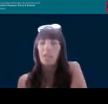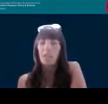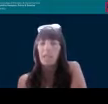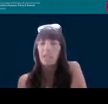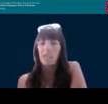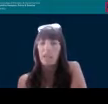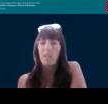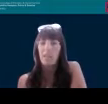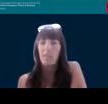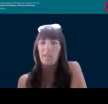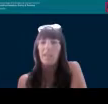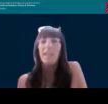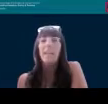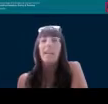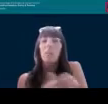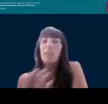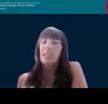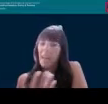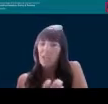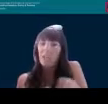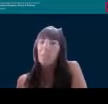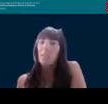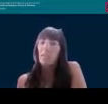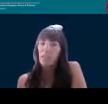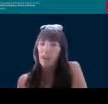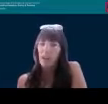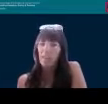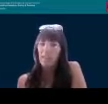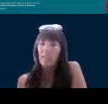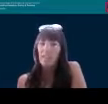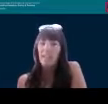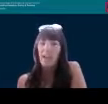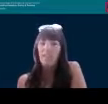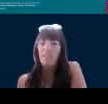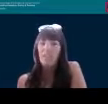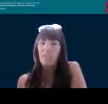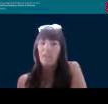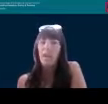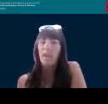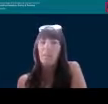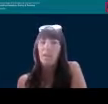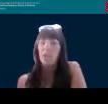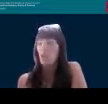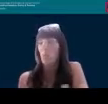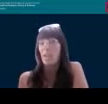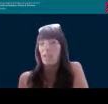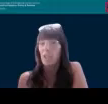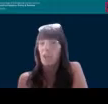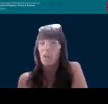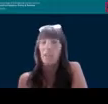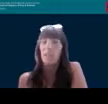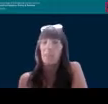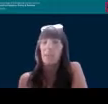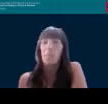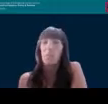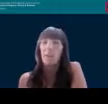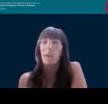has reached out to me, and we are actually meeting for coffee this afternoon because she wanted to know a little bit more